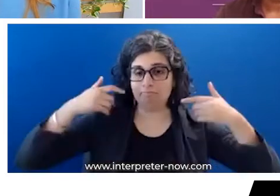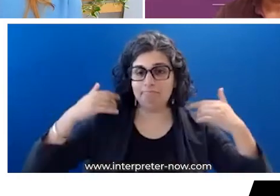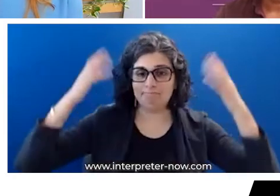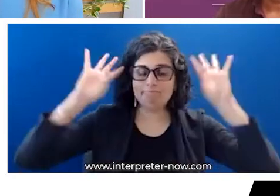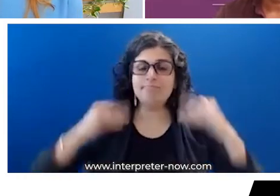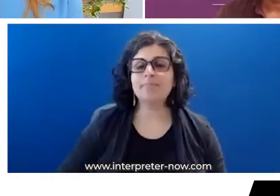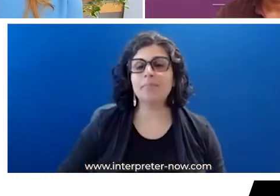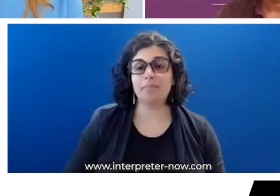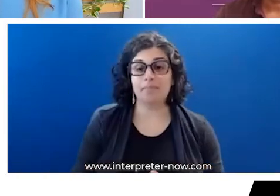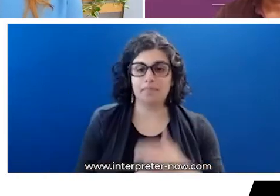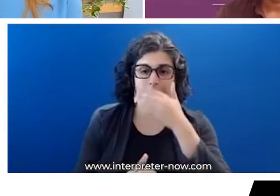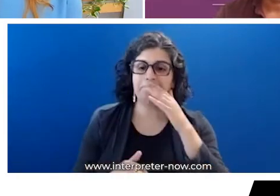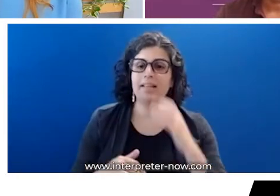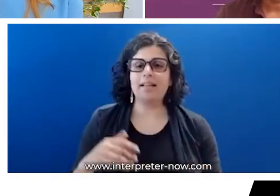I'm wearing a light blue shirt.